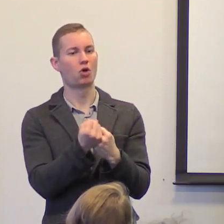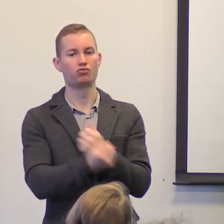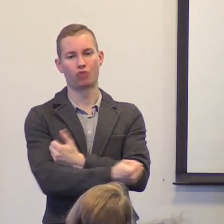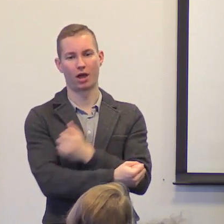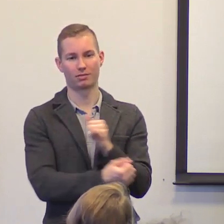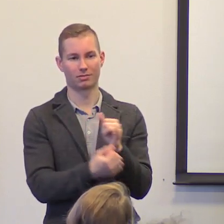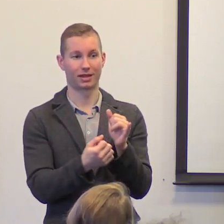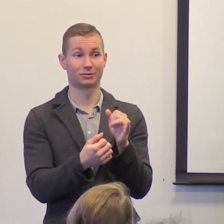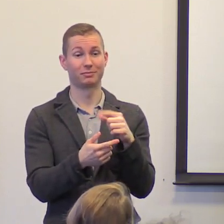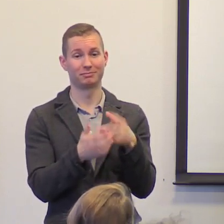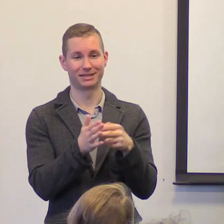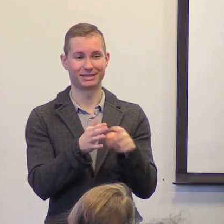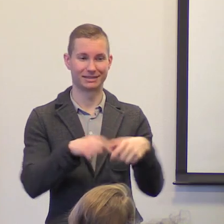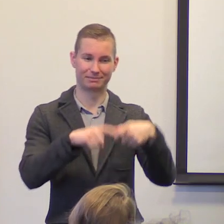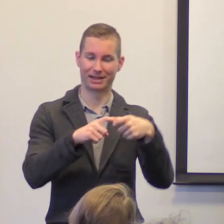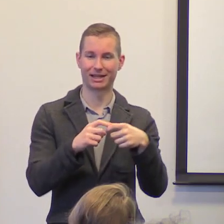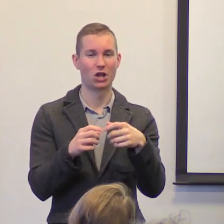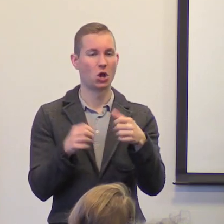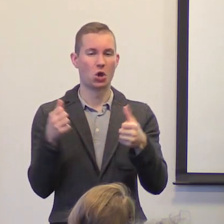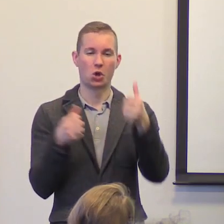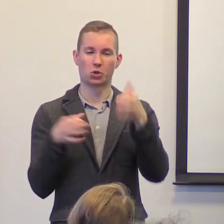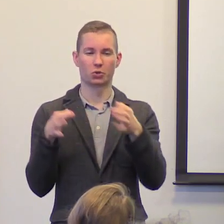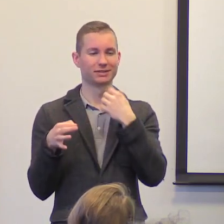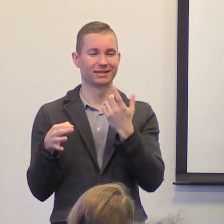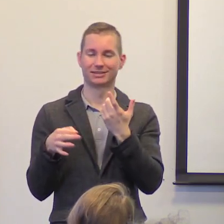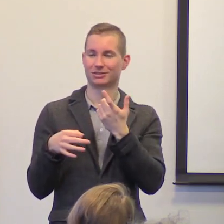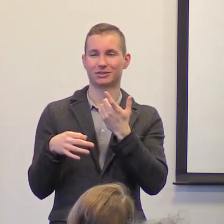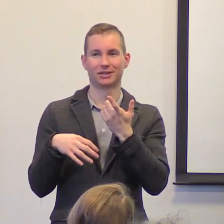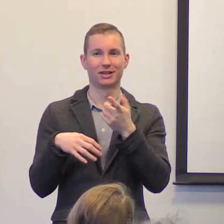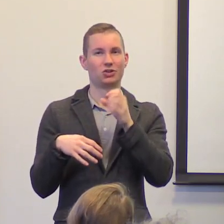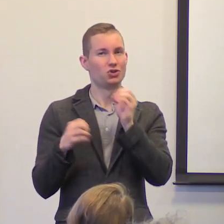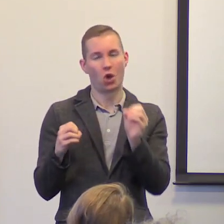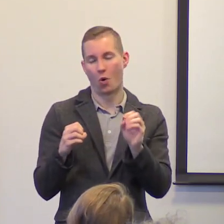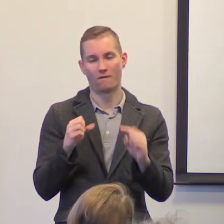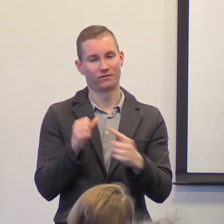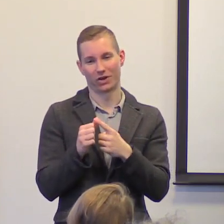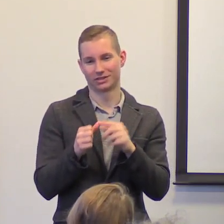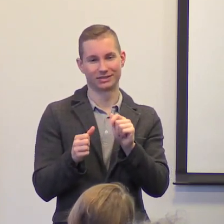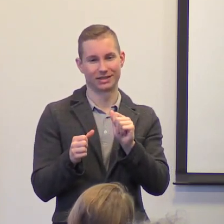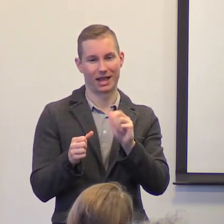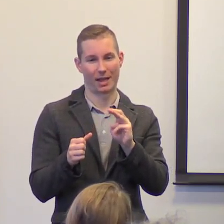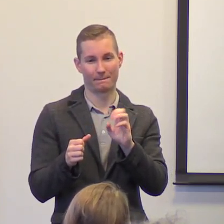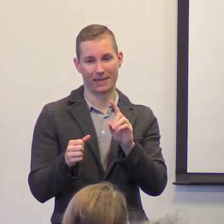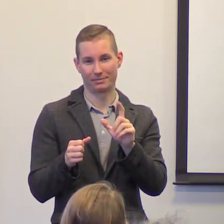And he was suspended, and the Supreme Court said, "Nope, no First Amendment right to say that. That's about drugs."